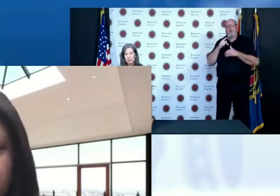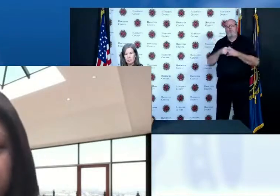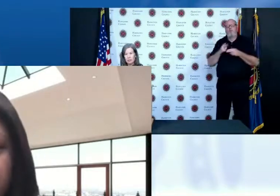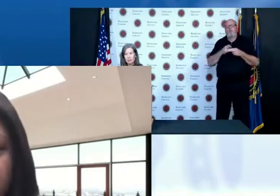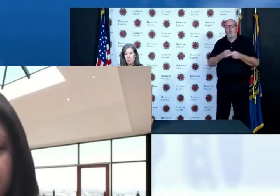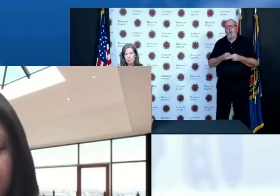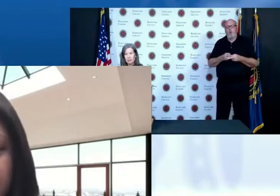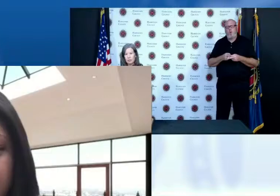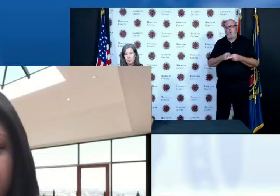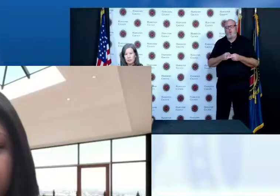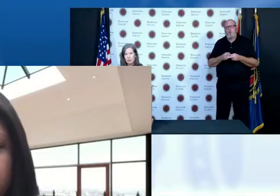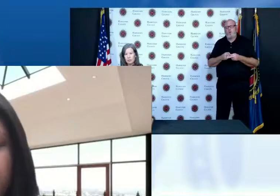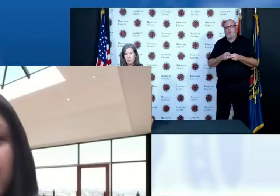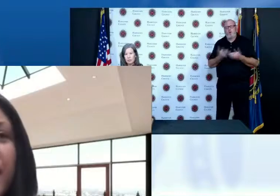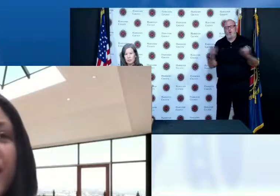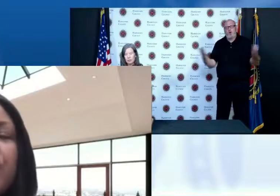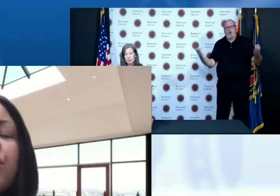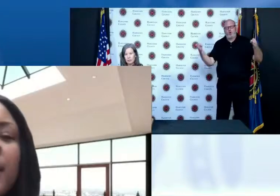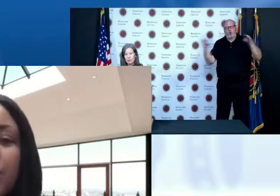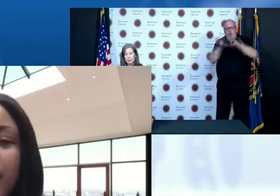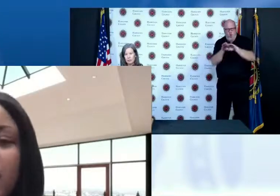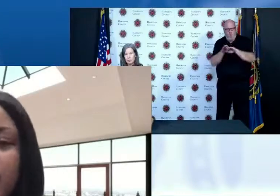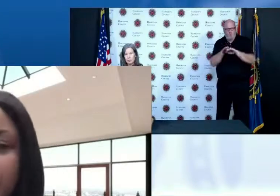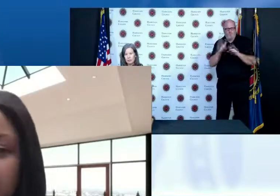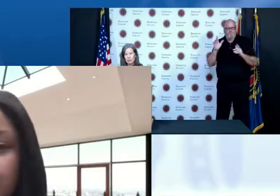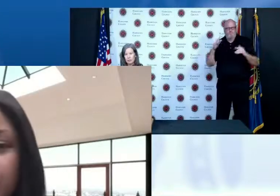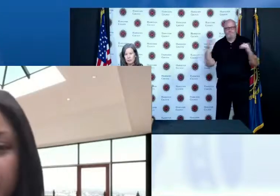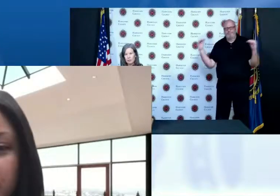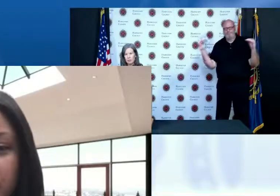us to get vaccinated and I really wanted to make sure that I utilize my platform